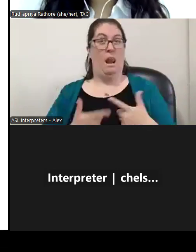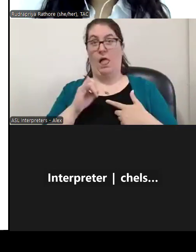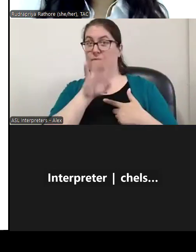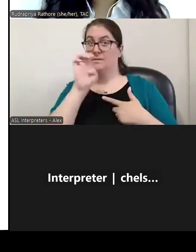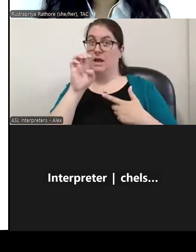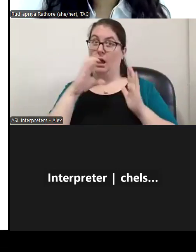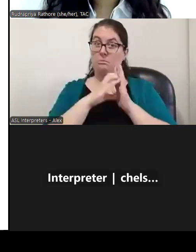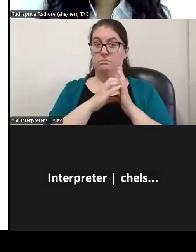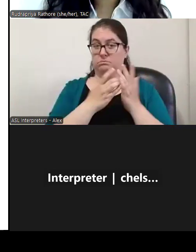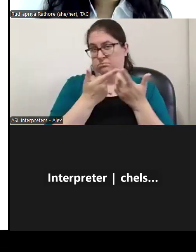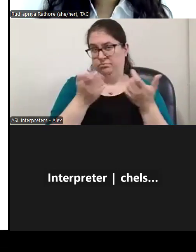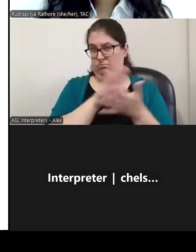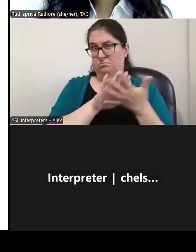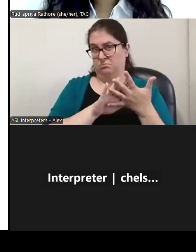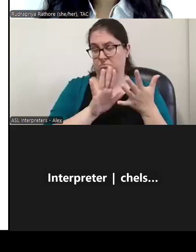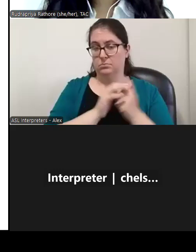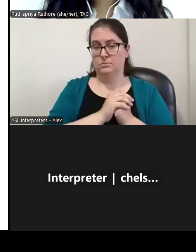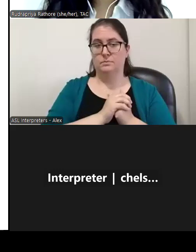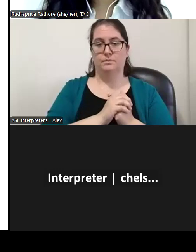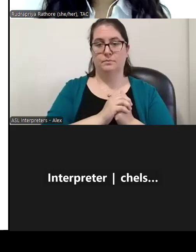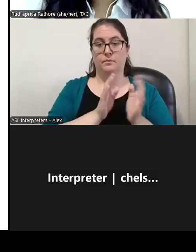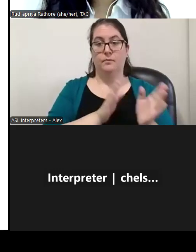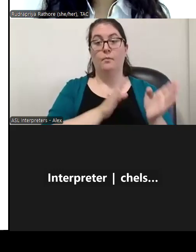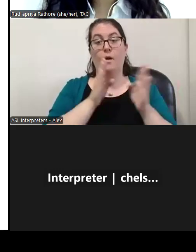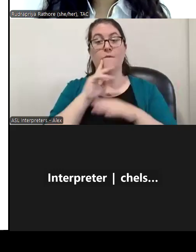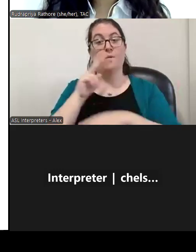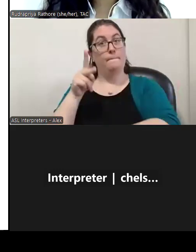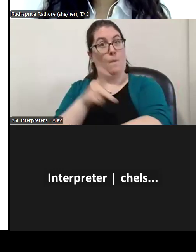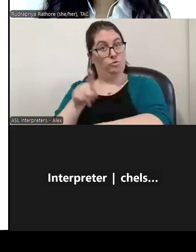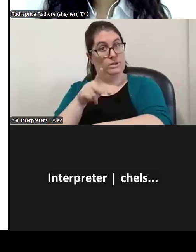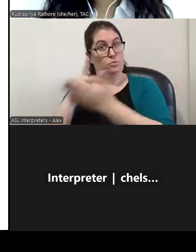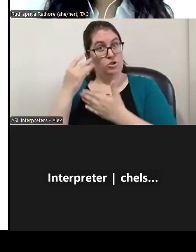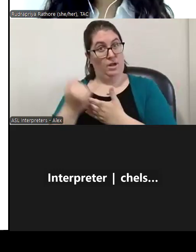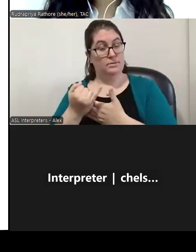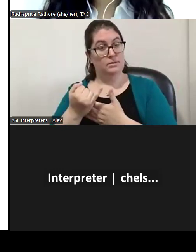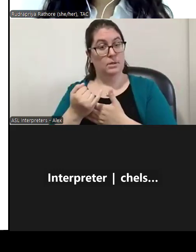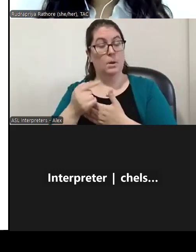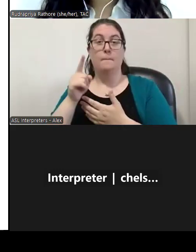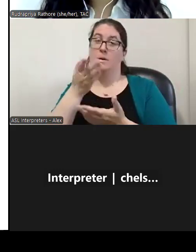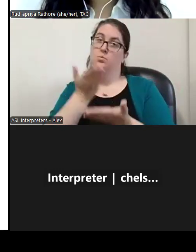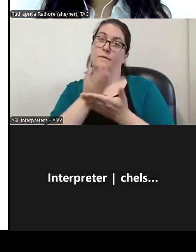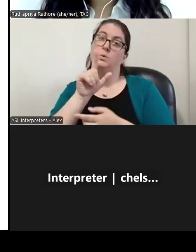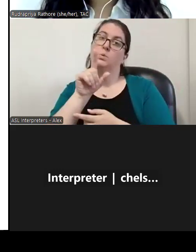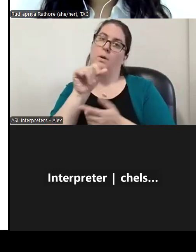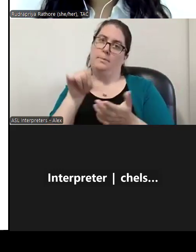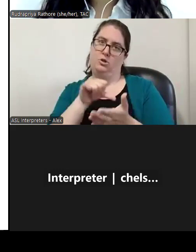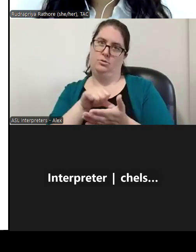um etc for poetry projects you would need to demonstrate 20 pages of professionally